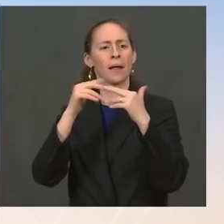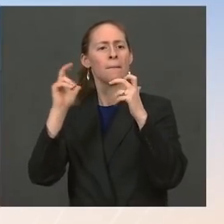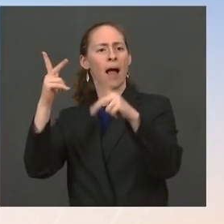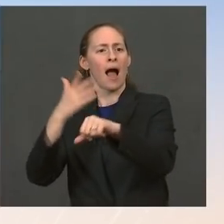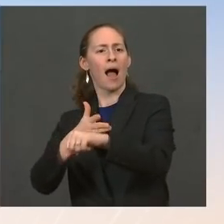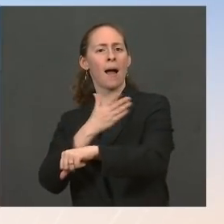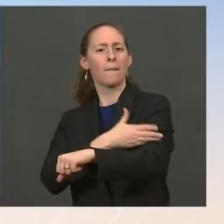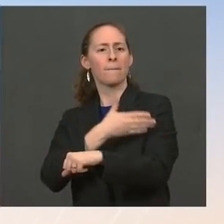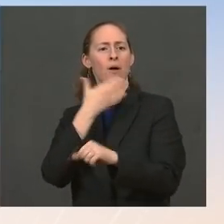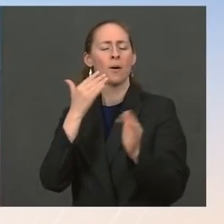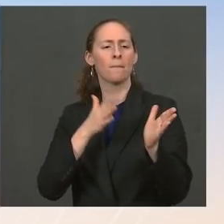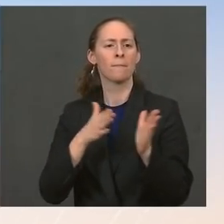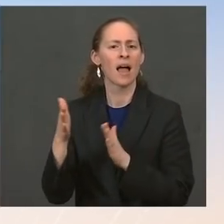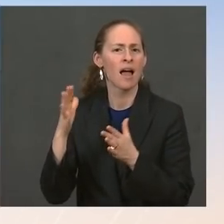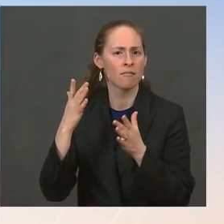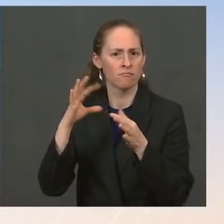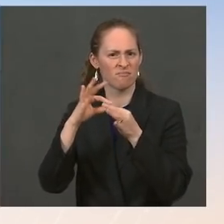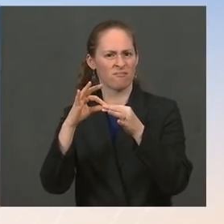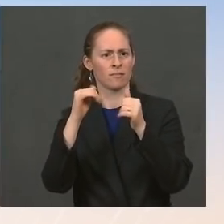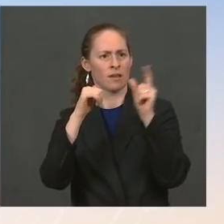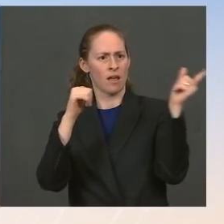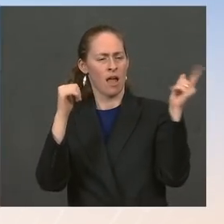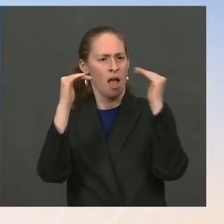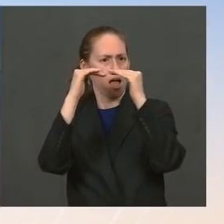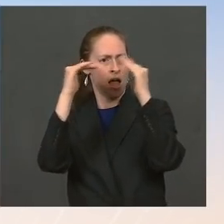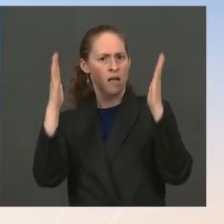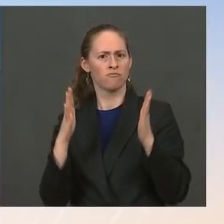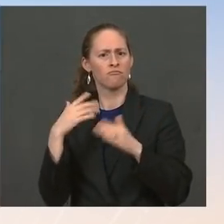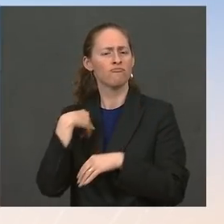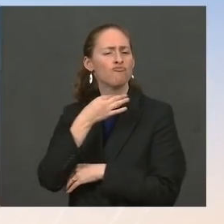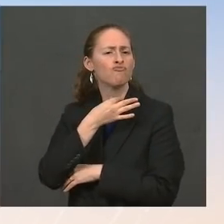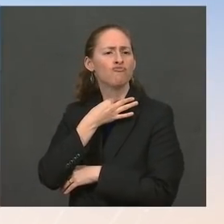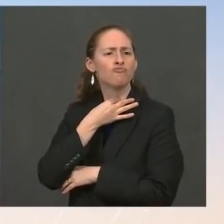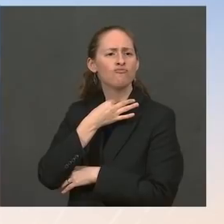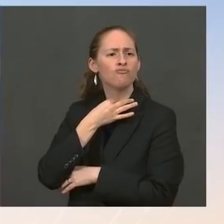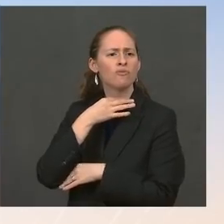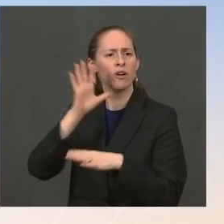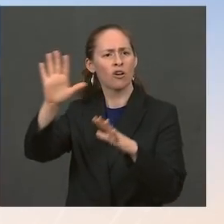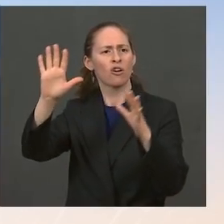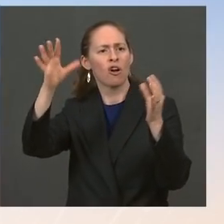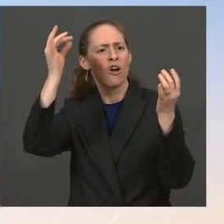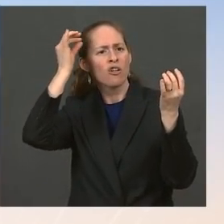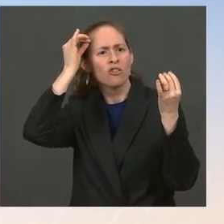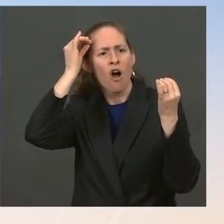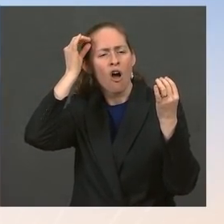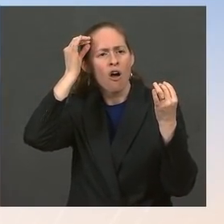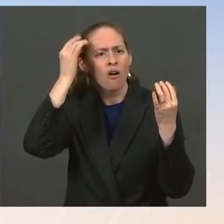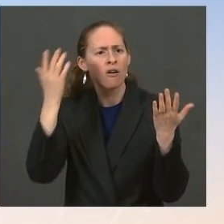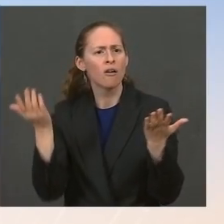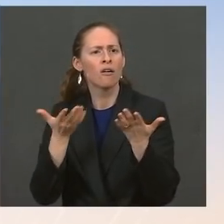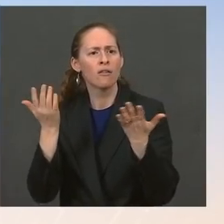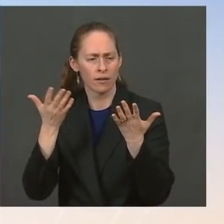Does the White House have any response to Representative McCarthy's eight-hour speech last night that delayed the vote?